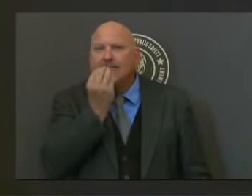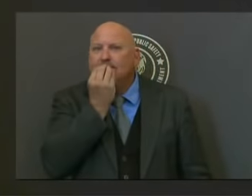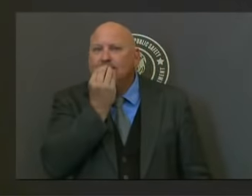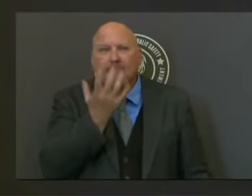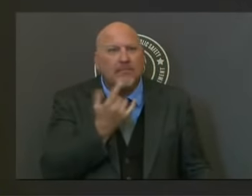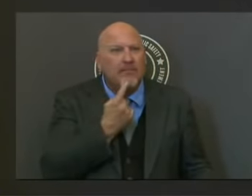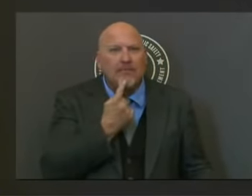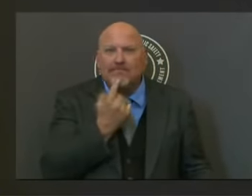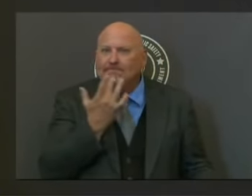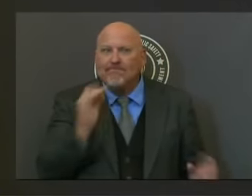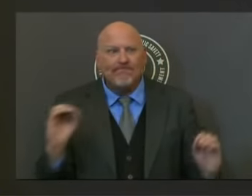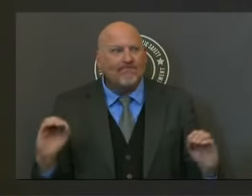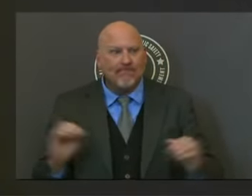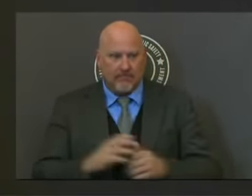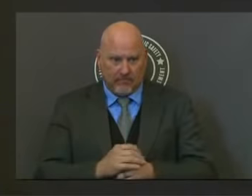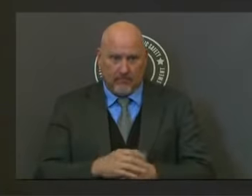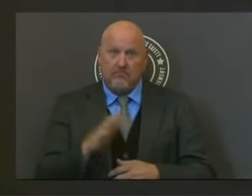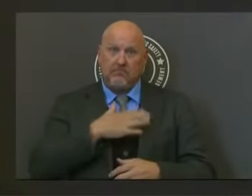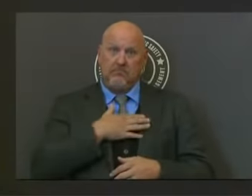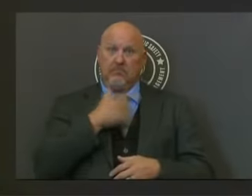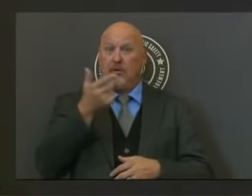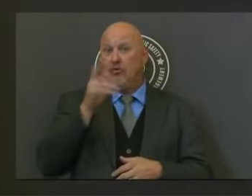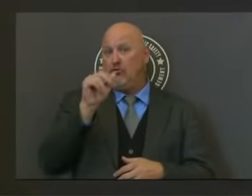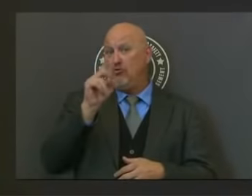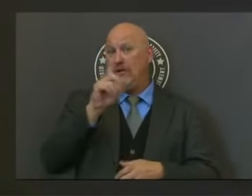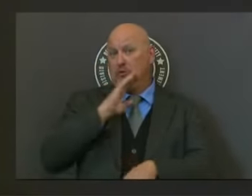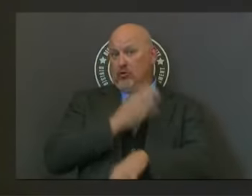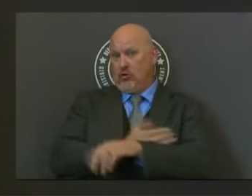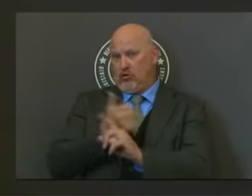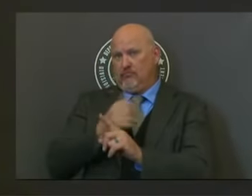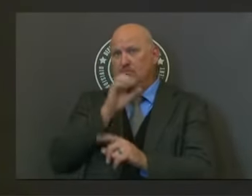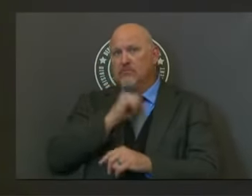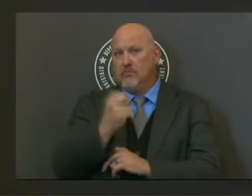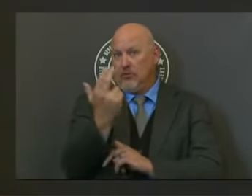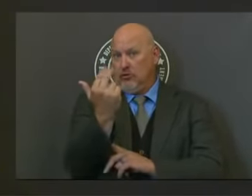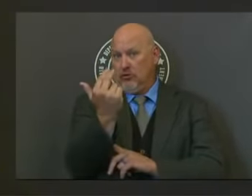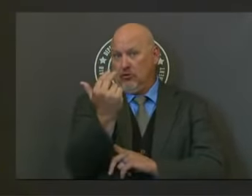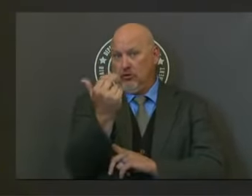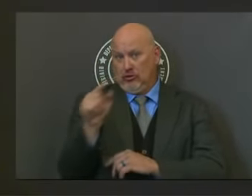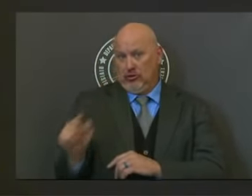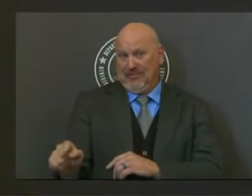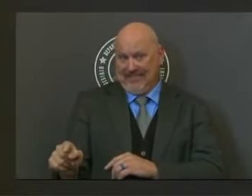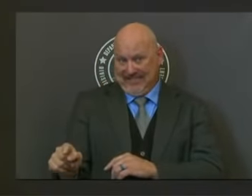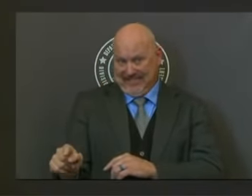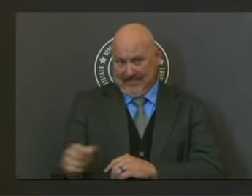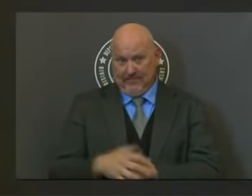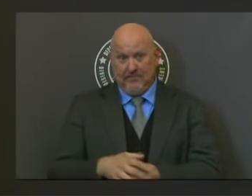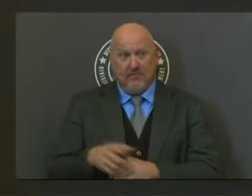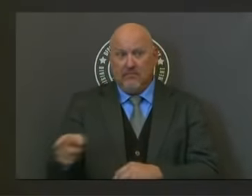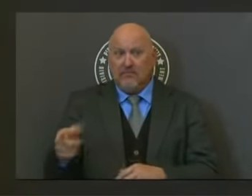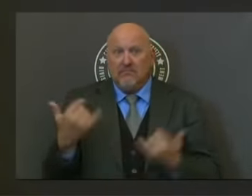her sense of smell and taste and is actually losing weight